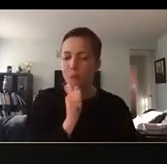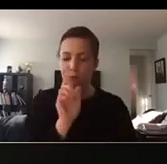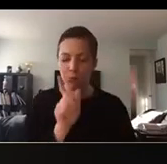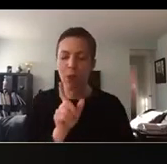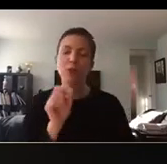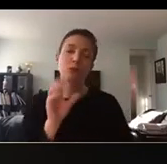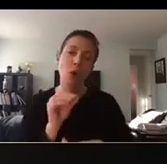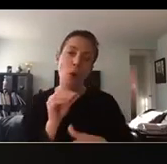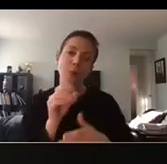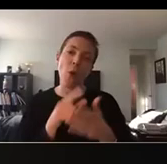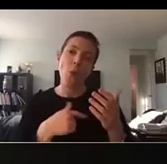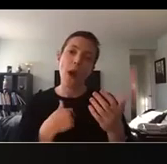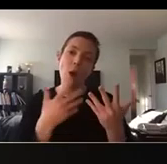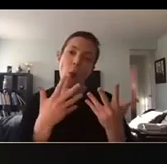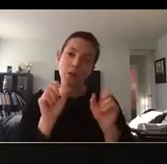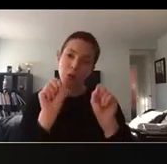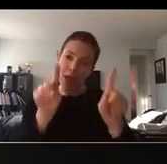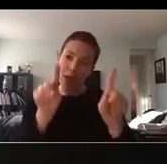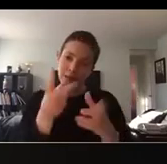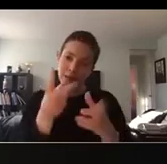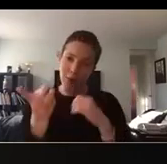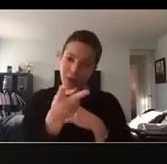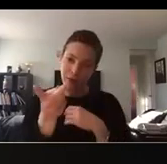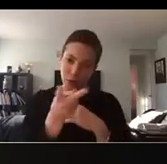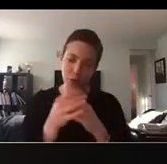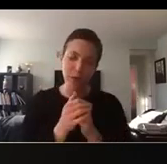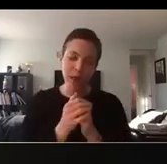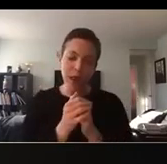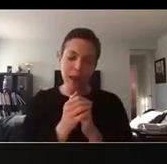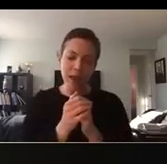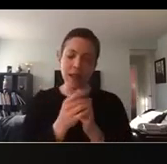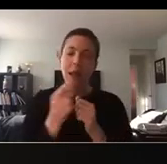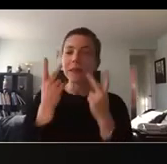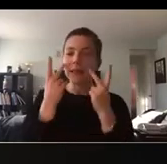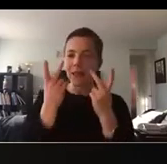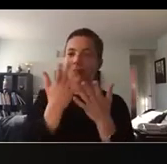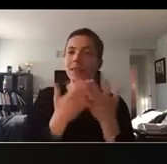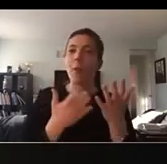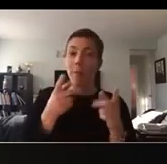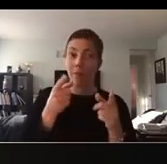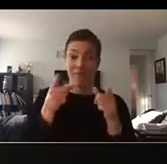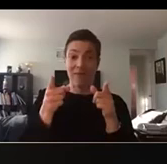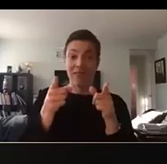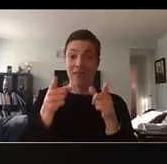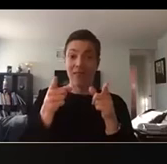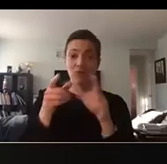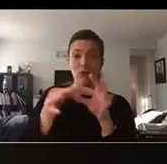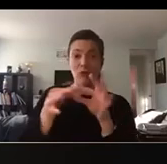still preserving privacy. So what I wanted to actually ask the both of you is that I'm seeing some